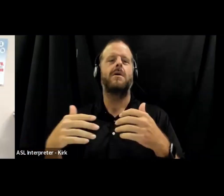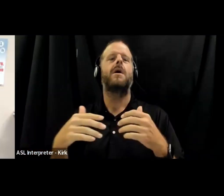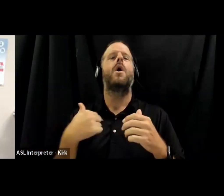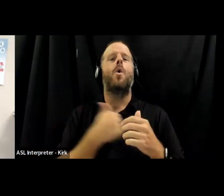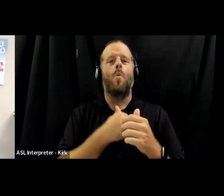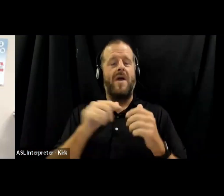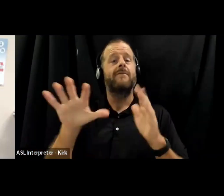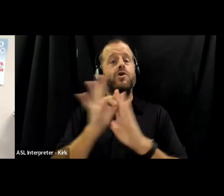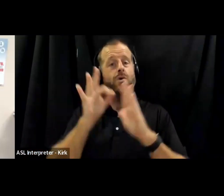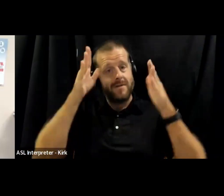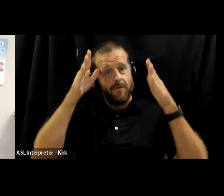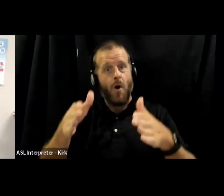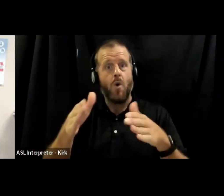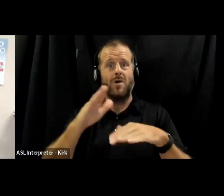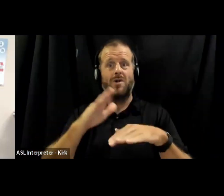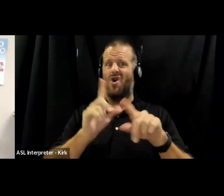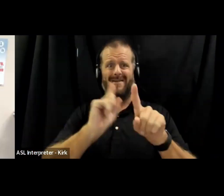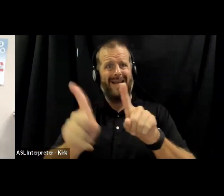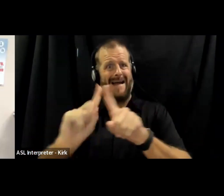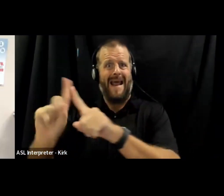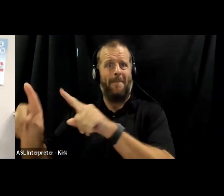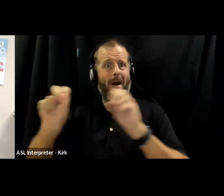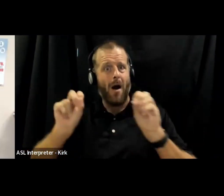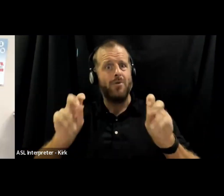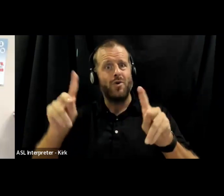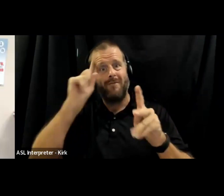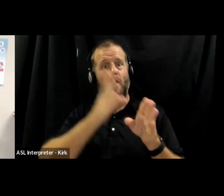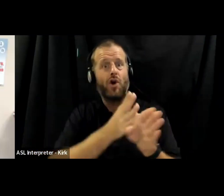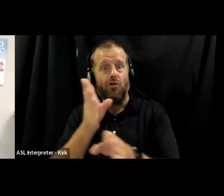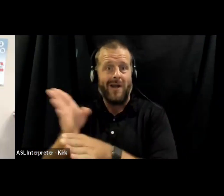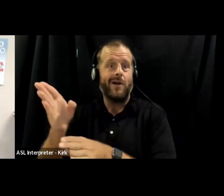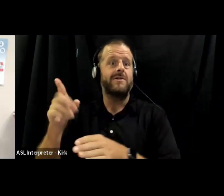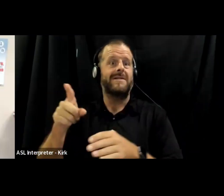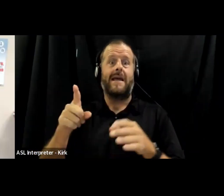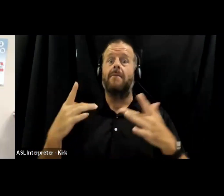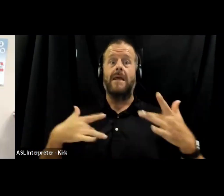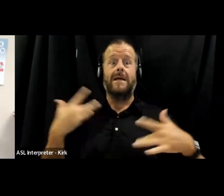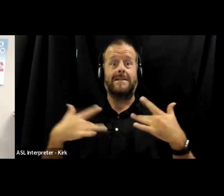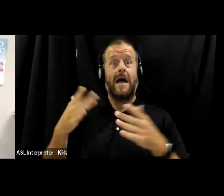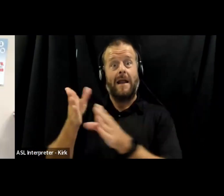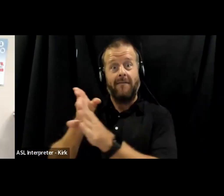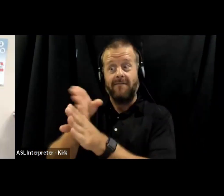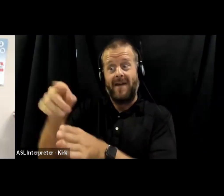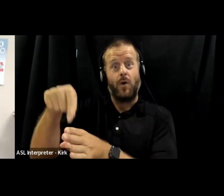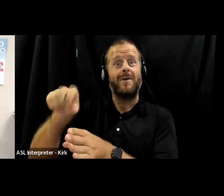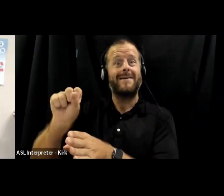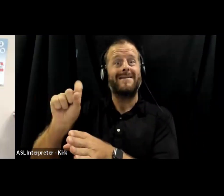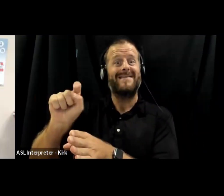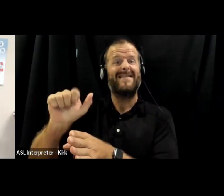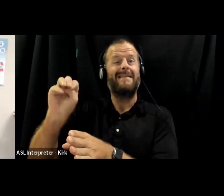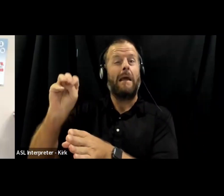opportunities for careers in this exciting field of STEAM that you've been hearing so much about,